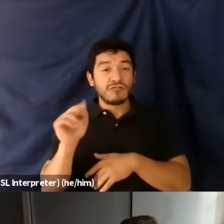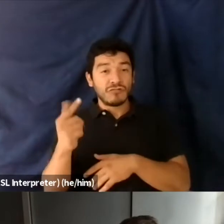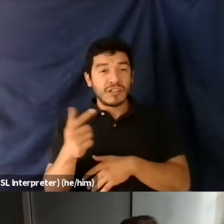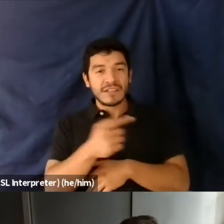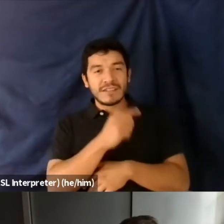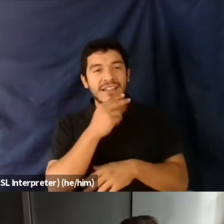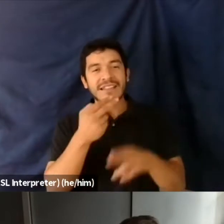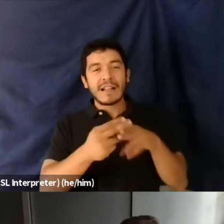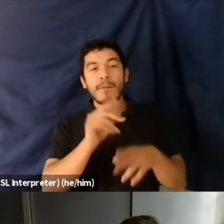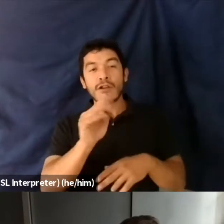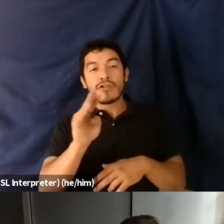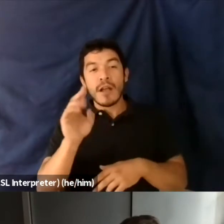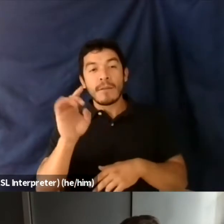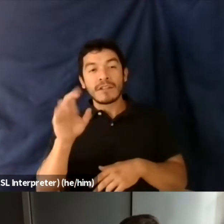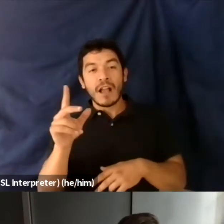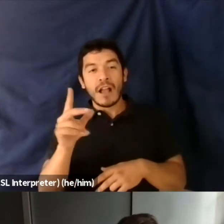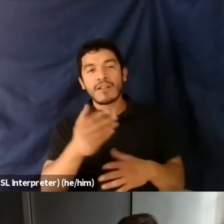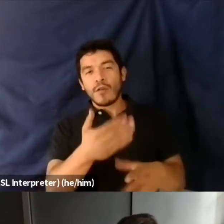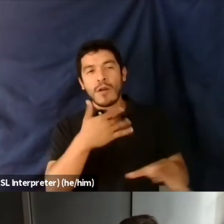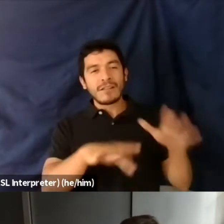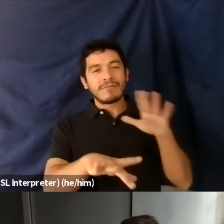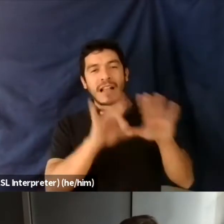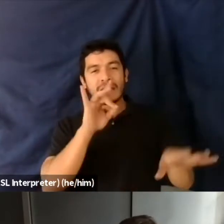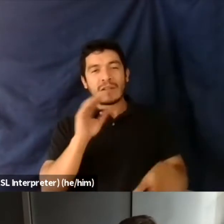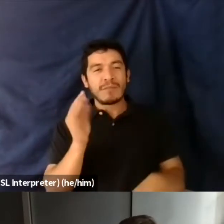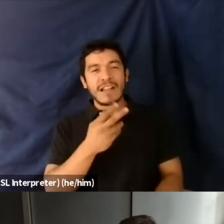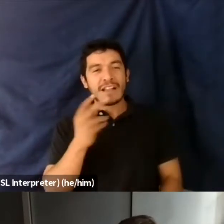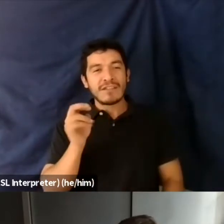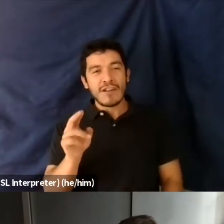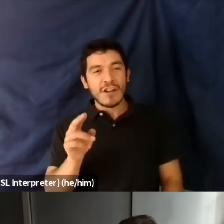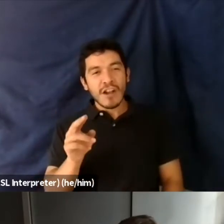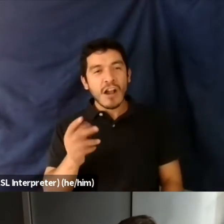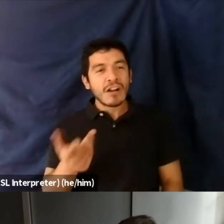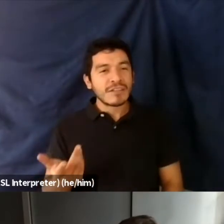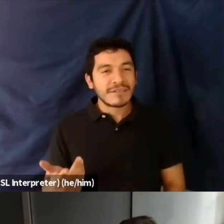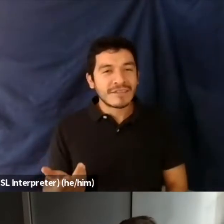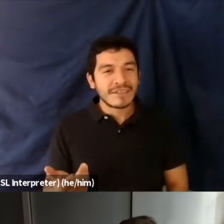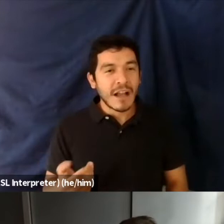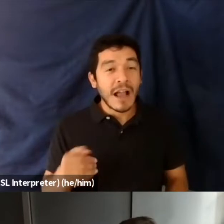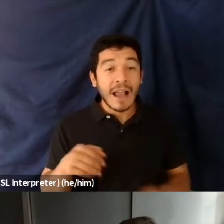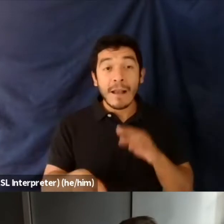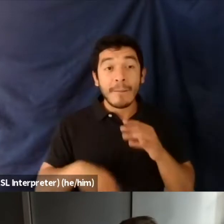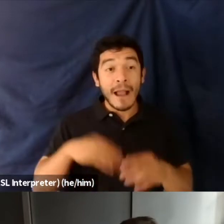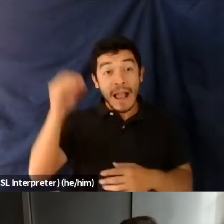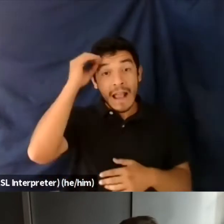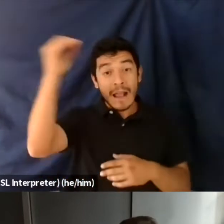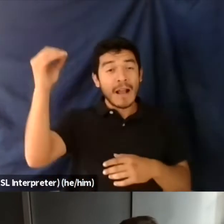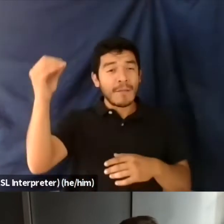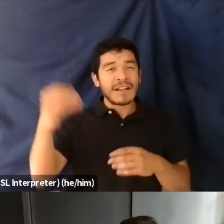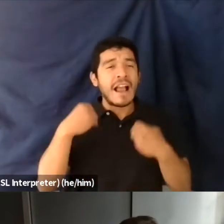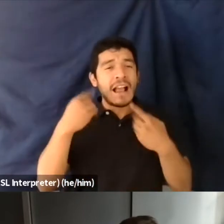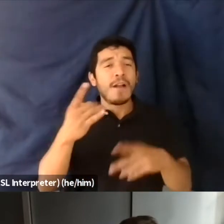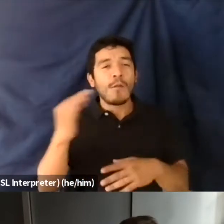Let's just cast him as Aunt Sharon and like go, you know, it goes on to like, in my opinion, given one of the greatest camp performances